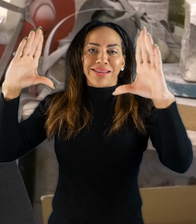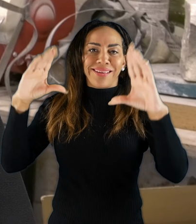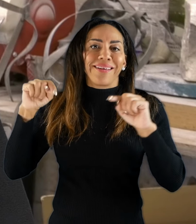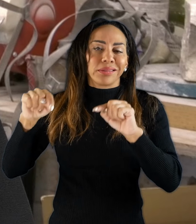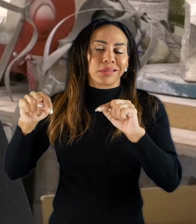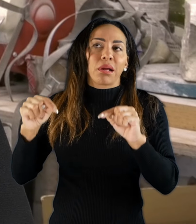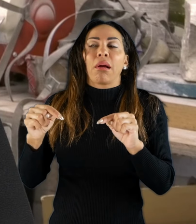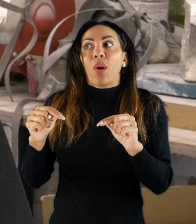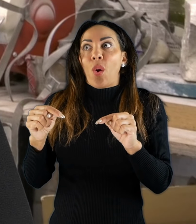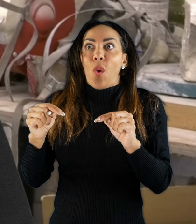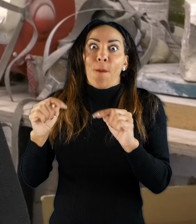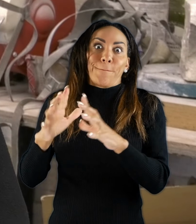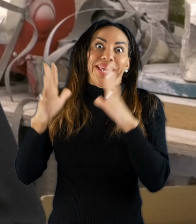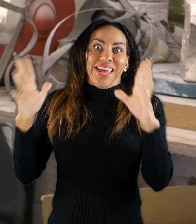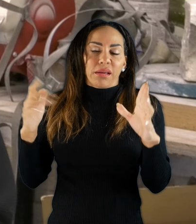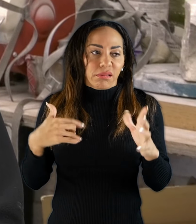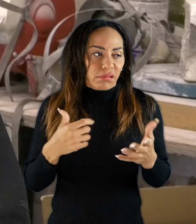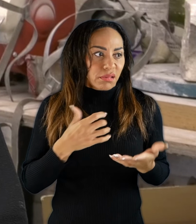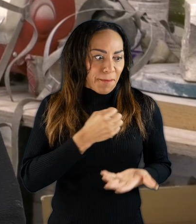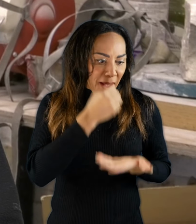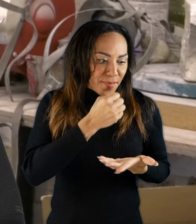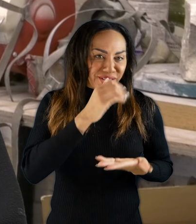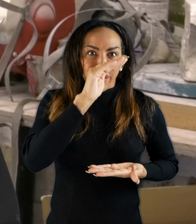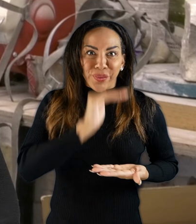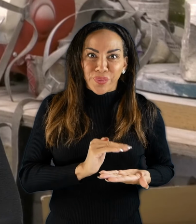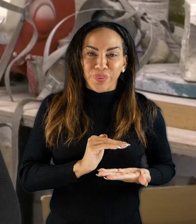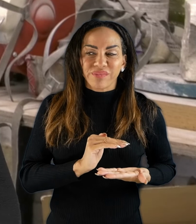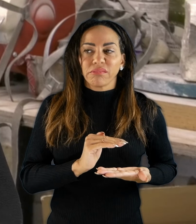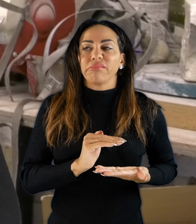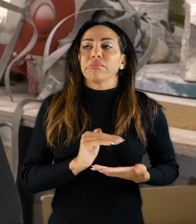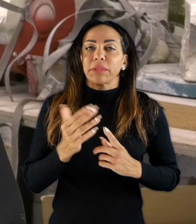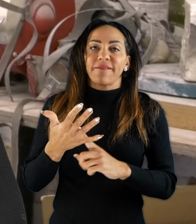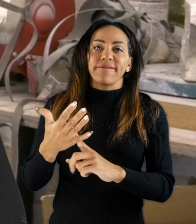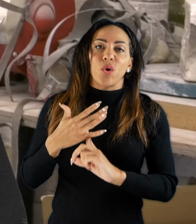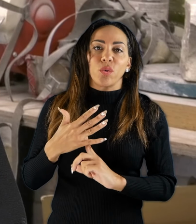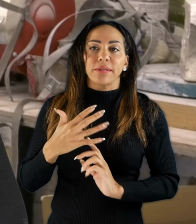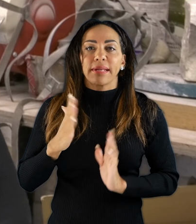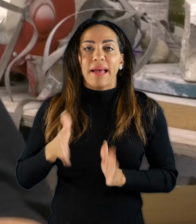you know. So we're kind of constrained into making smaller works when we might want to make much